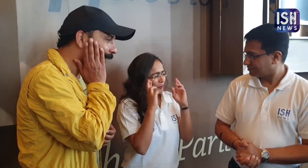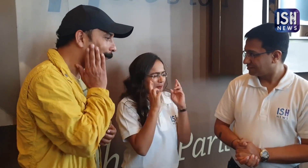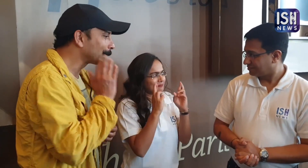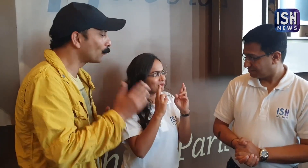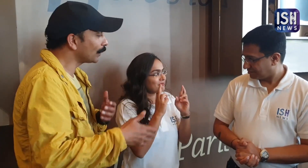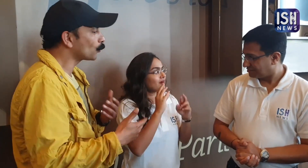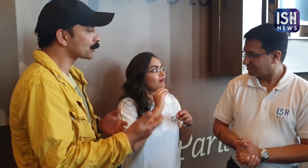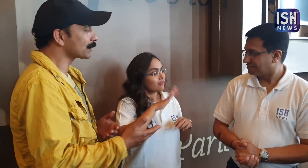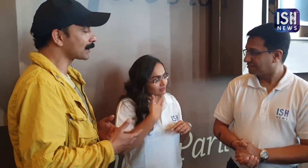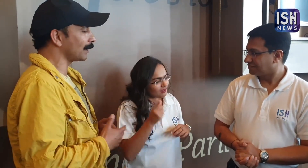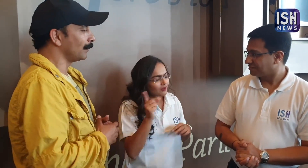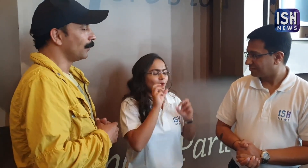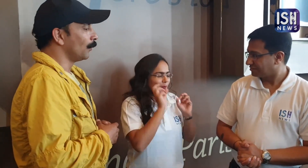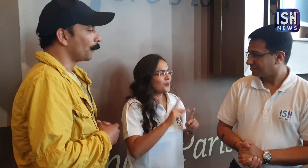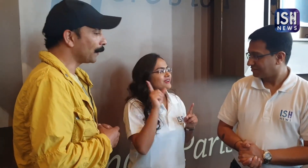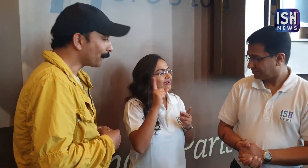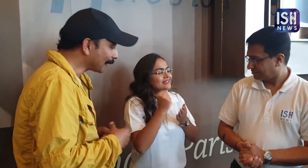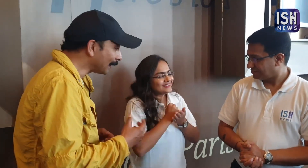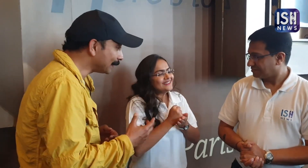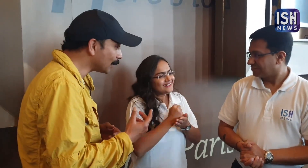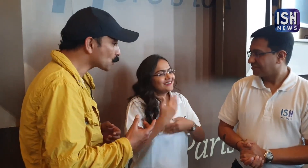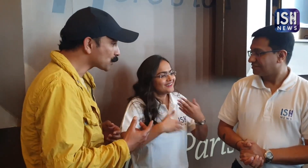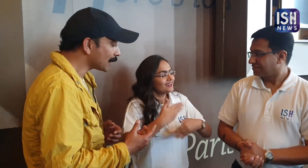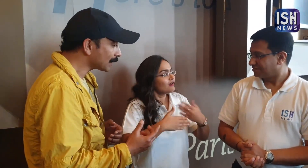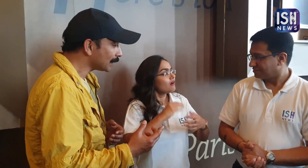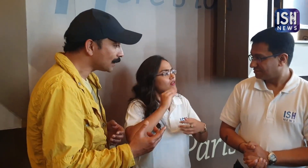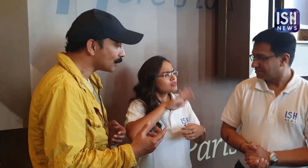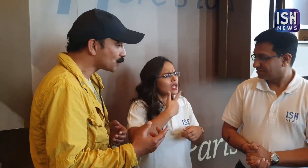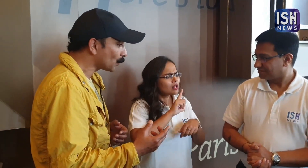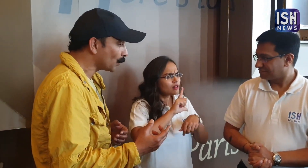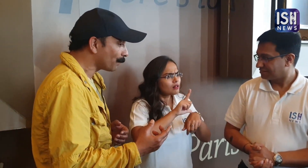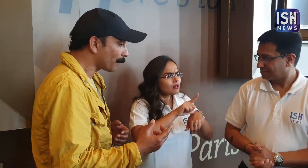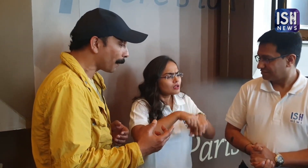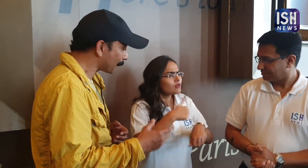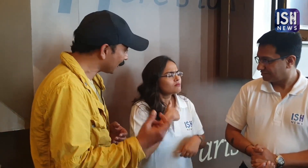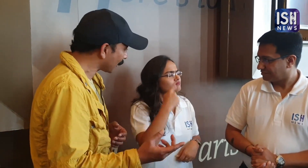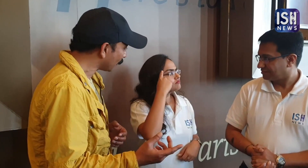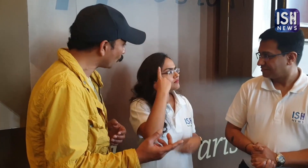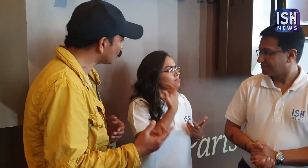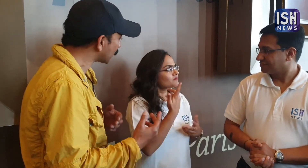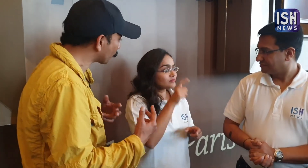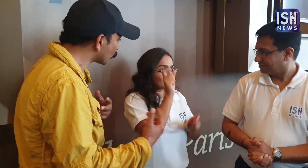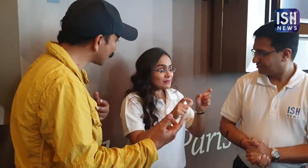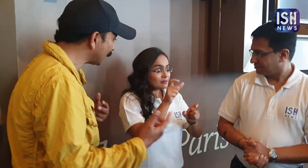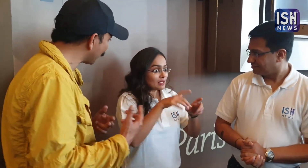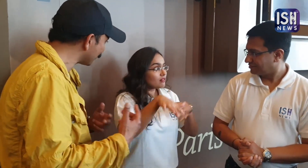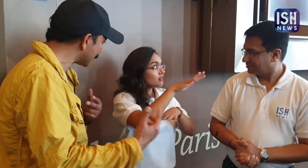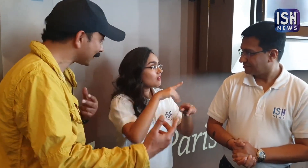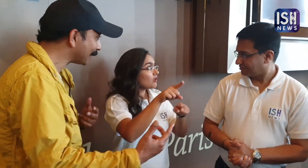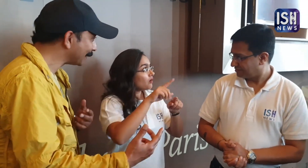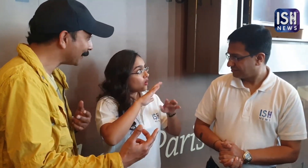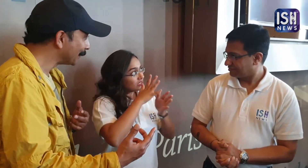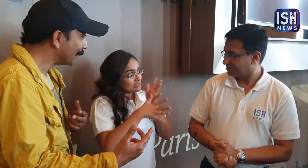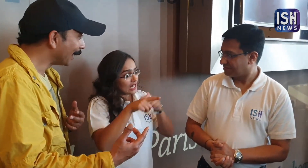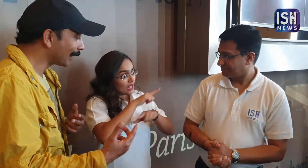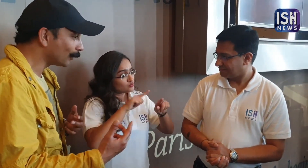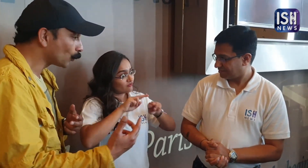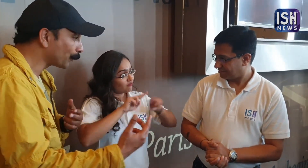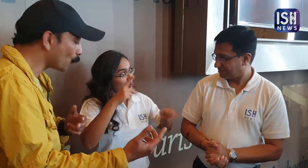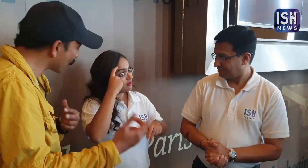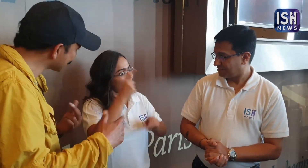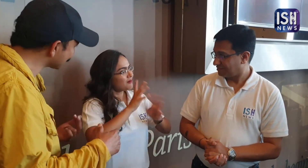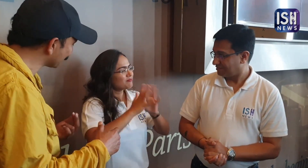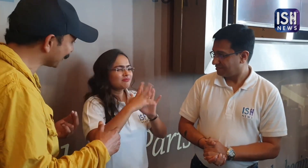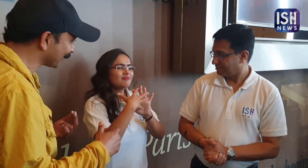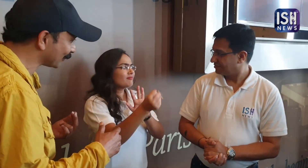I kept trying. I then thought about the people who know Sign Language. Would they be able to understand?